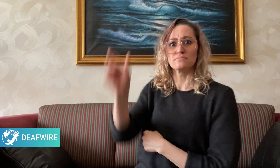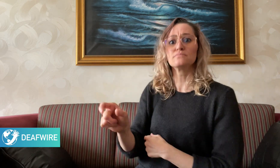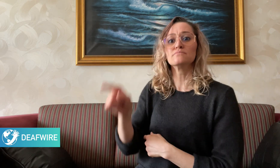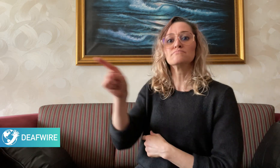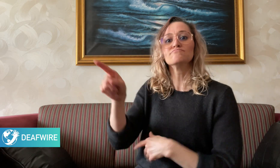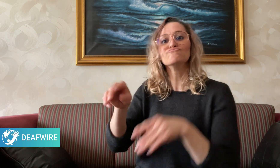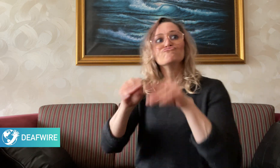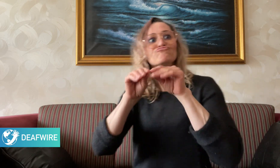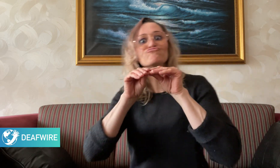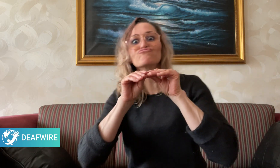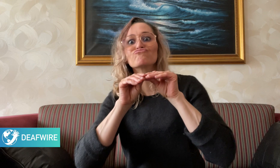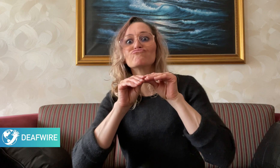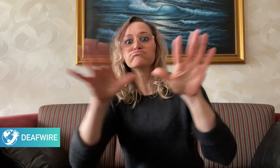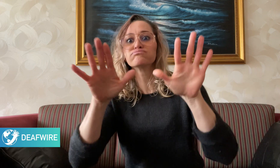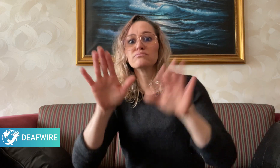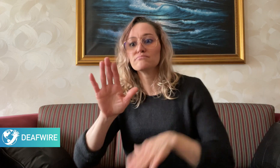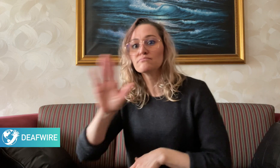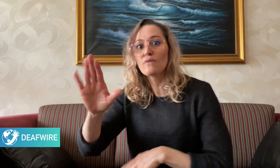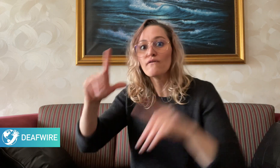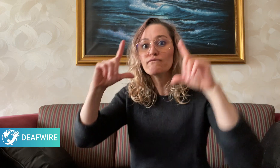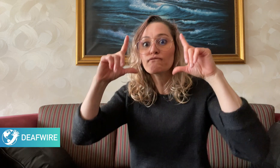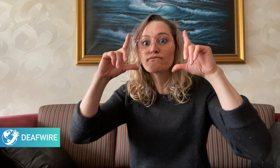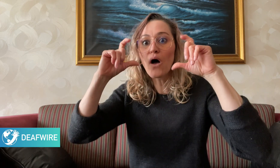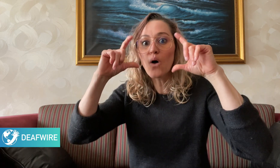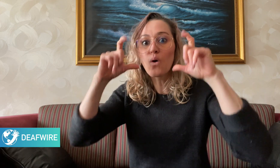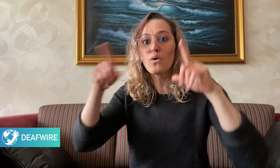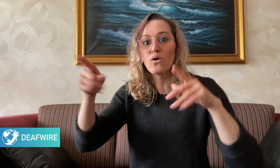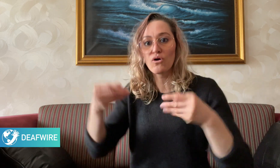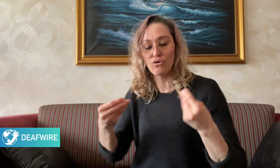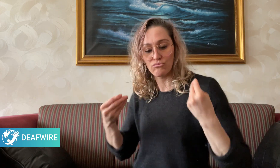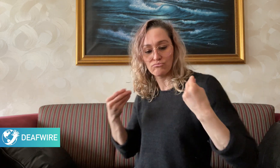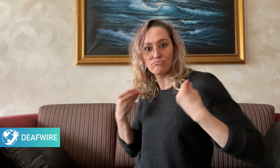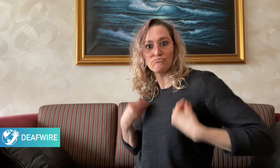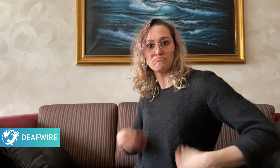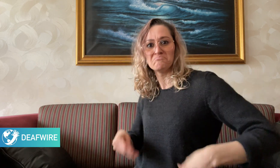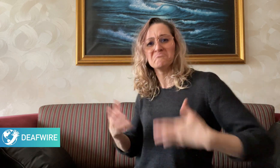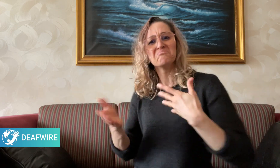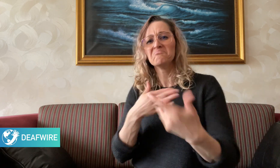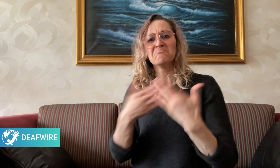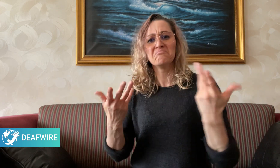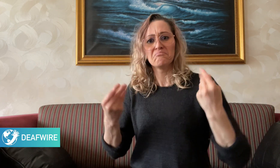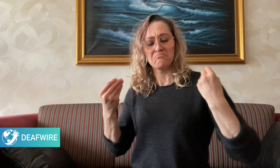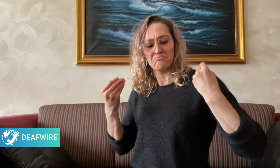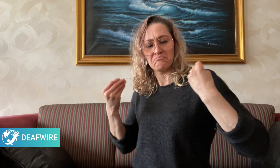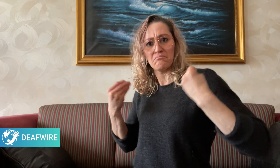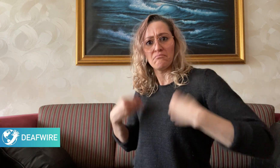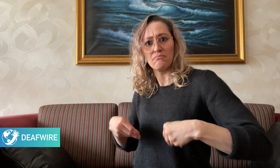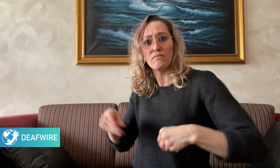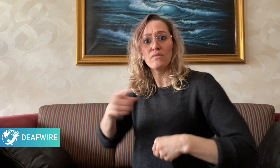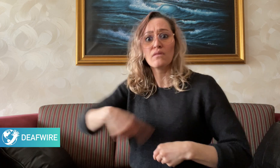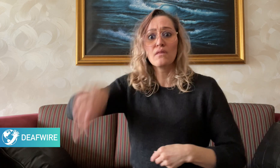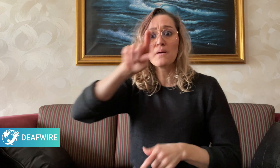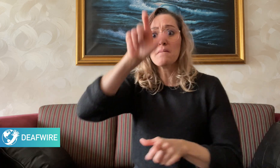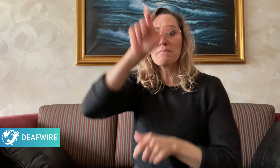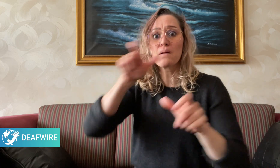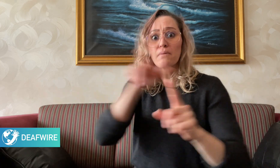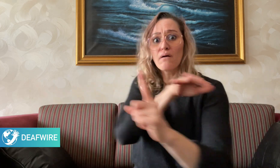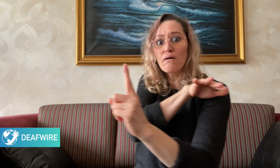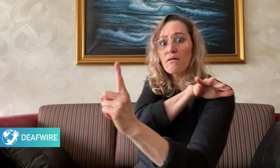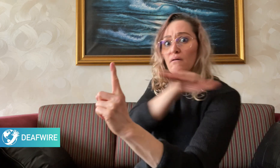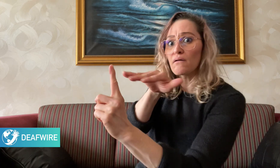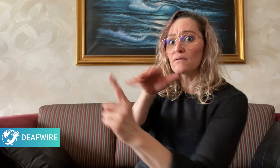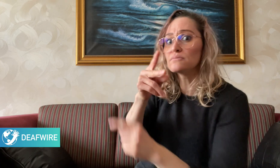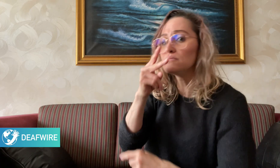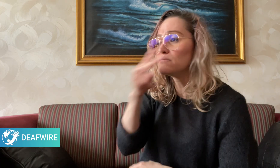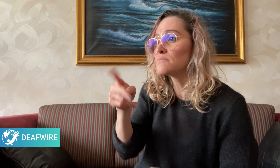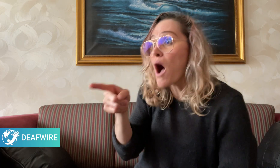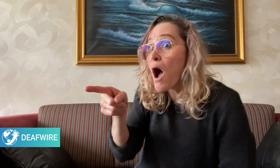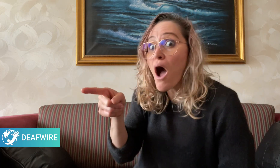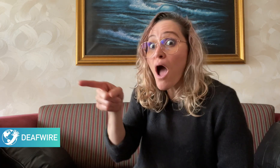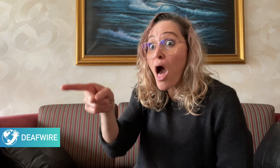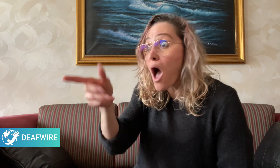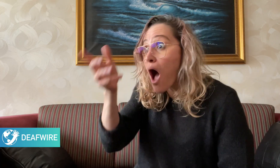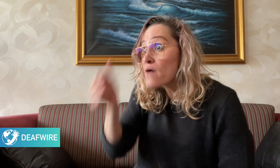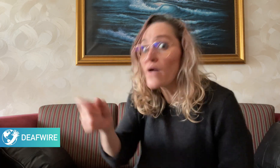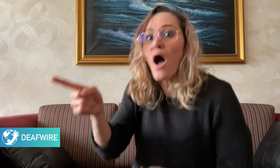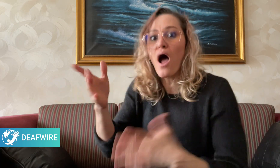of clothing - their followers are more likely to go and buy it.